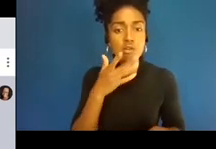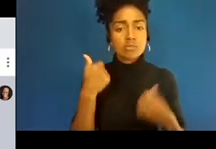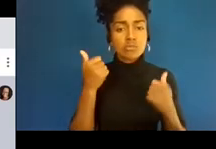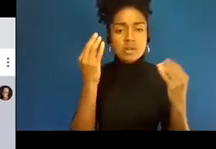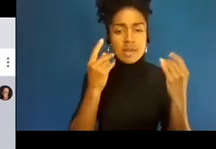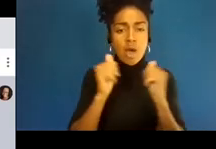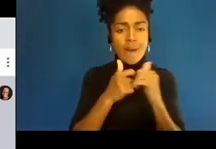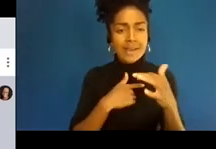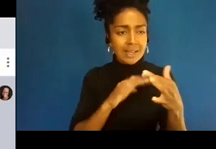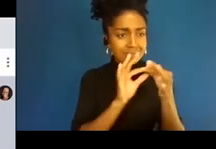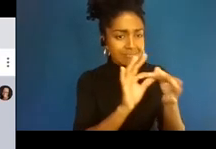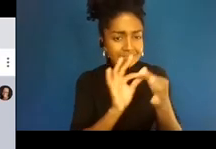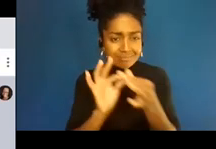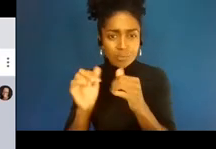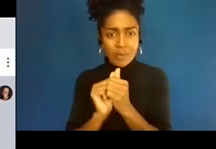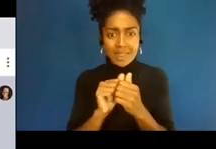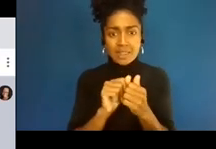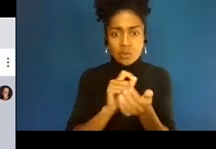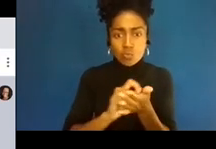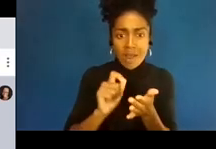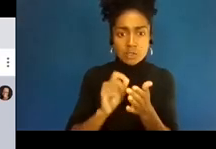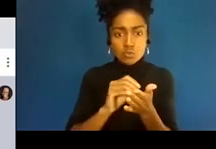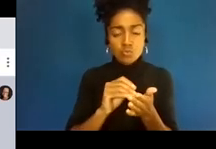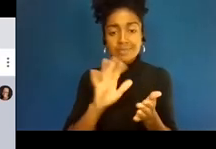"who come in for help and may be facing certain disadvantages."